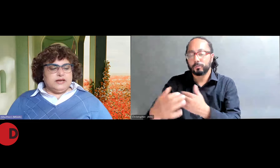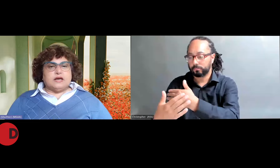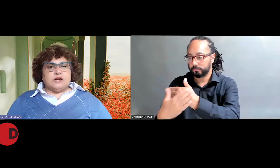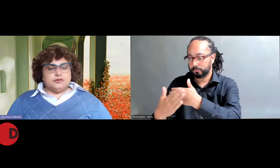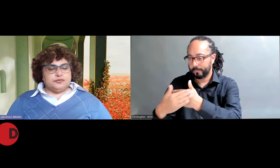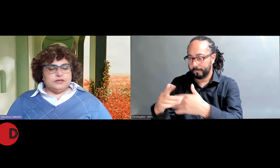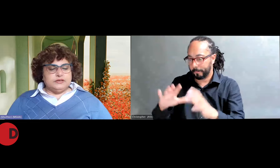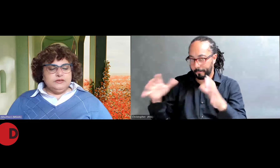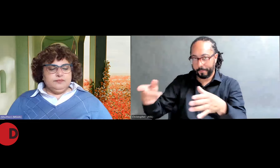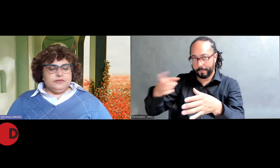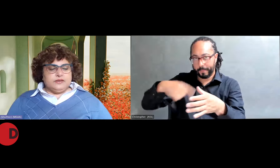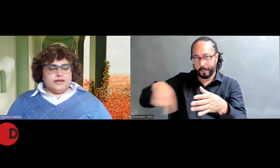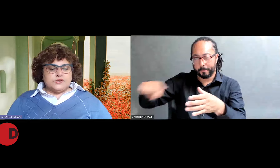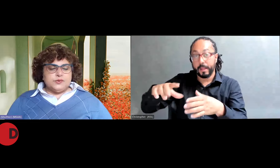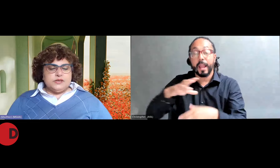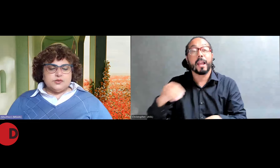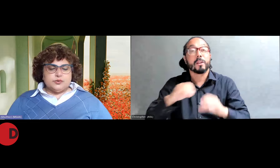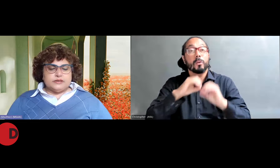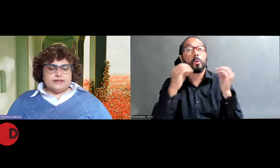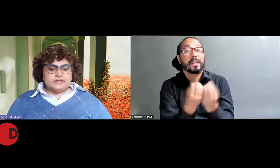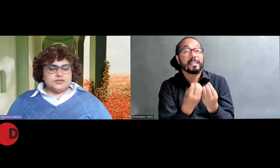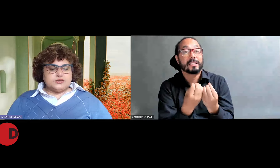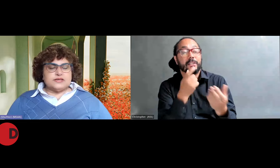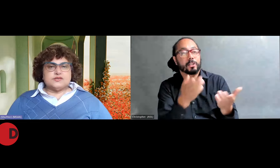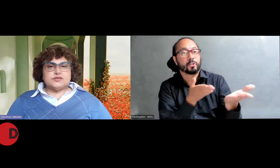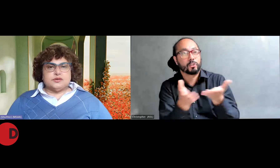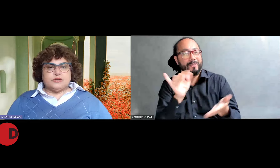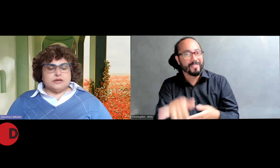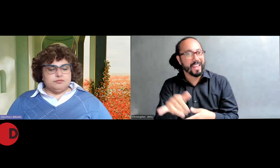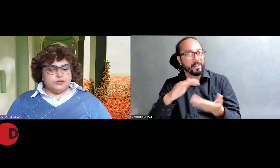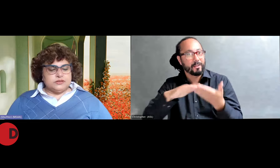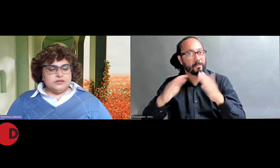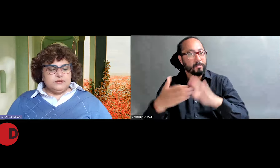deafened and/or hard of hearing, as well as the organizations